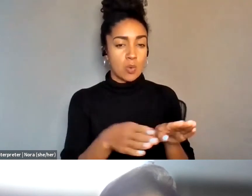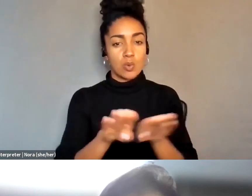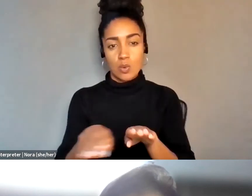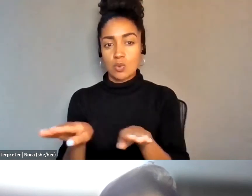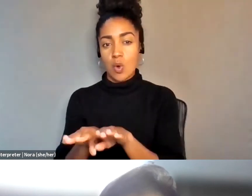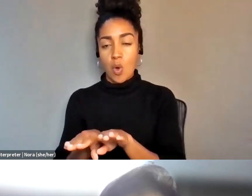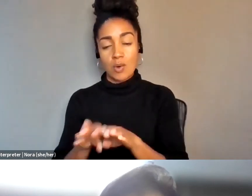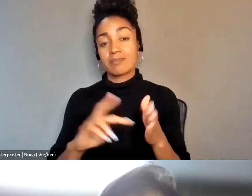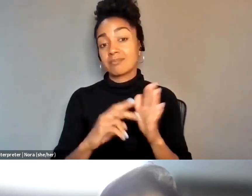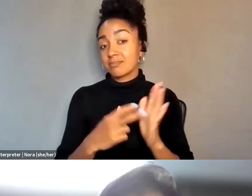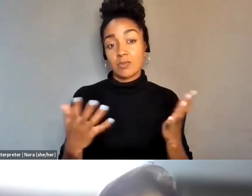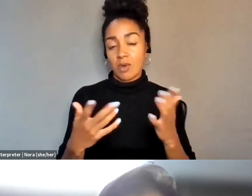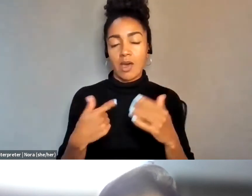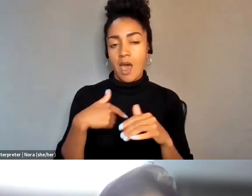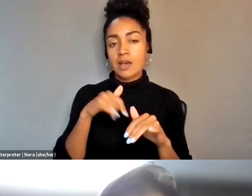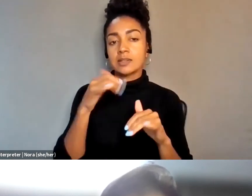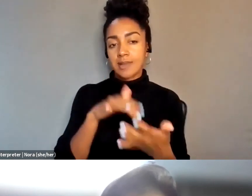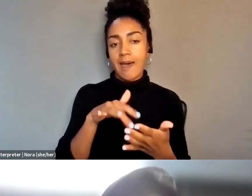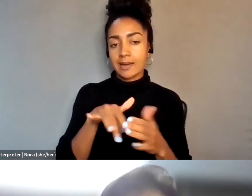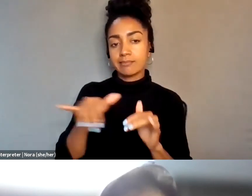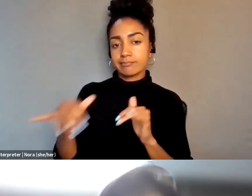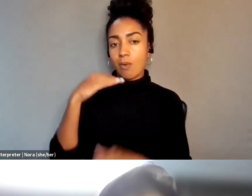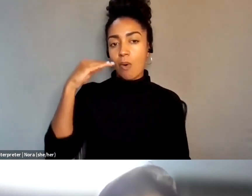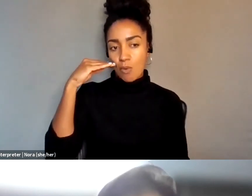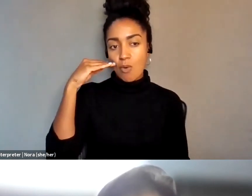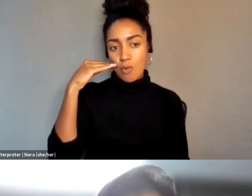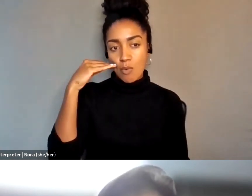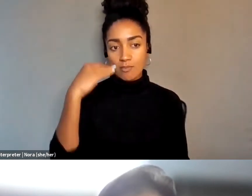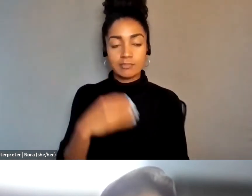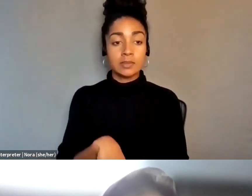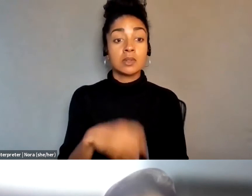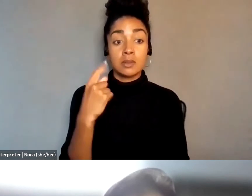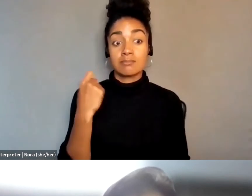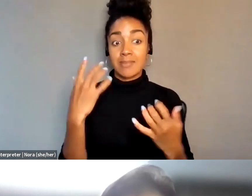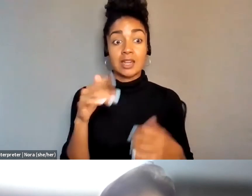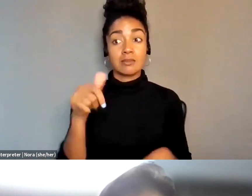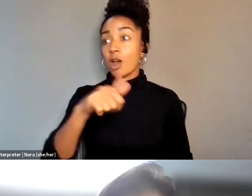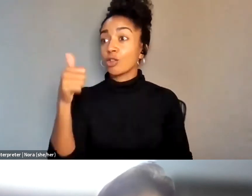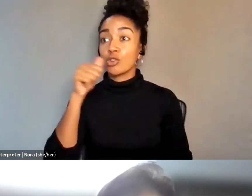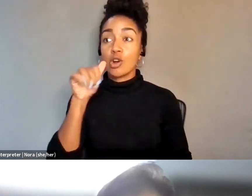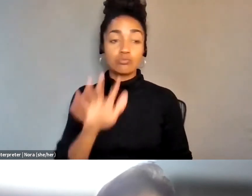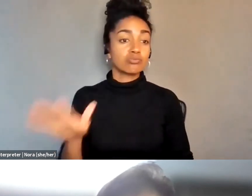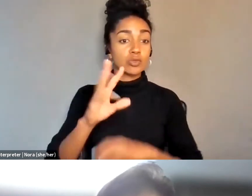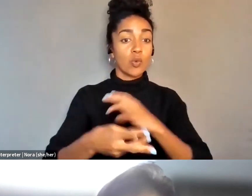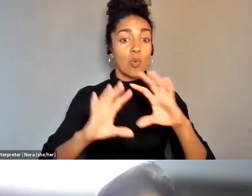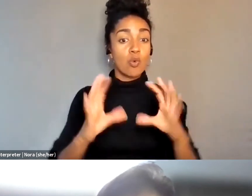at home has been a big challenge for me.